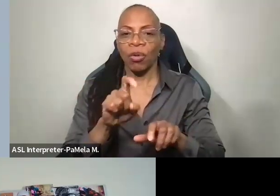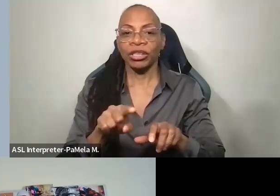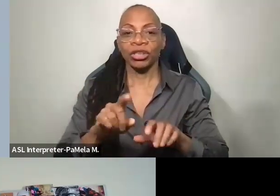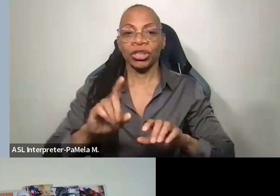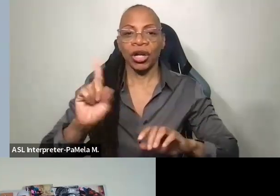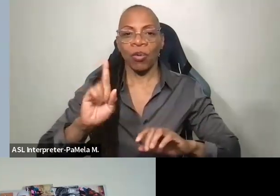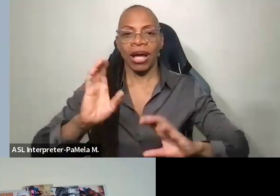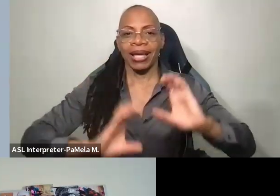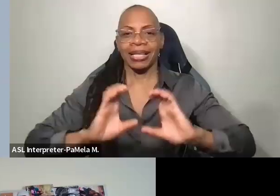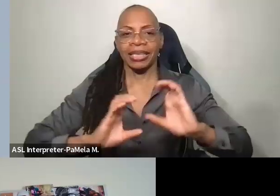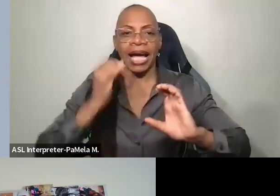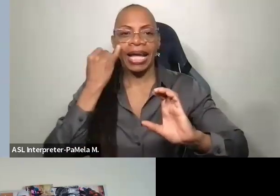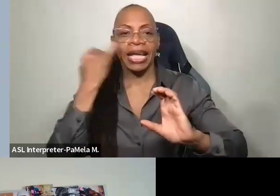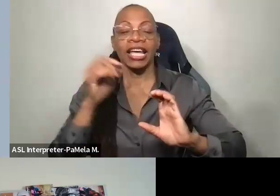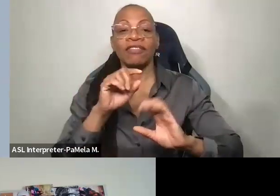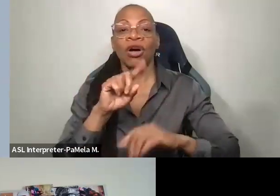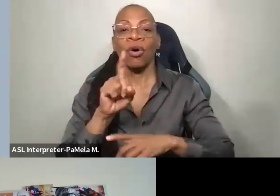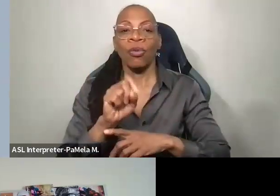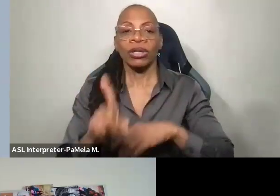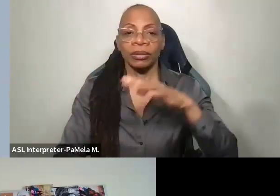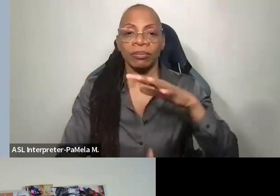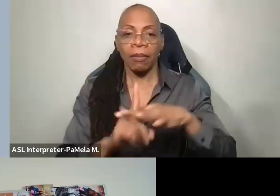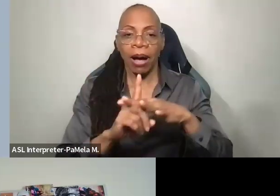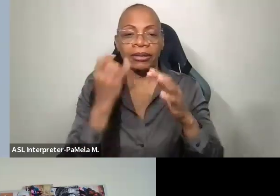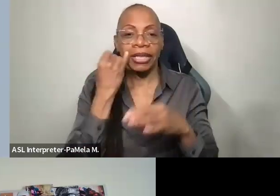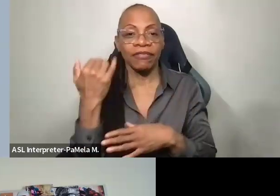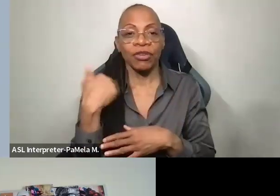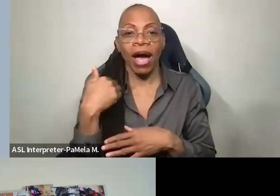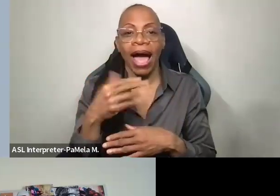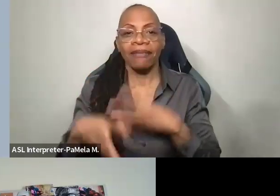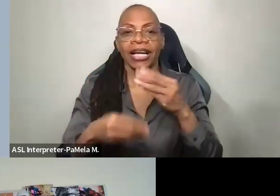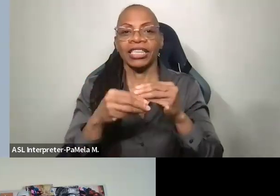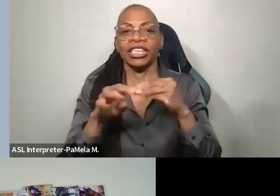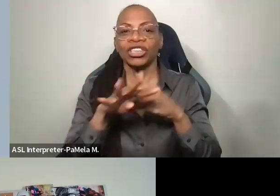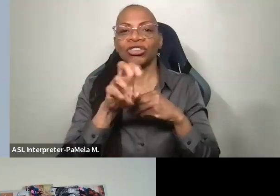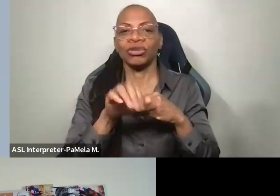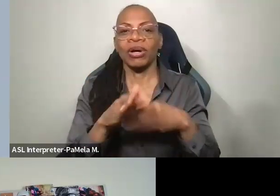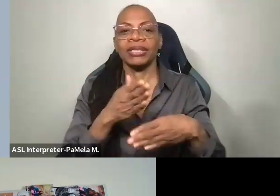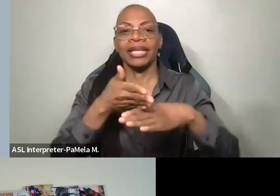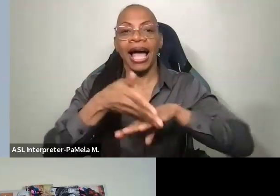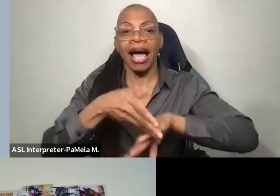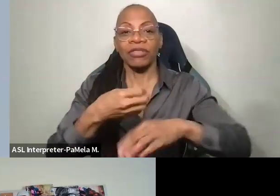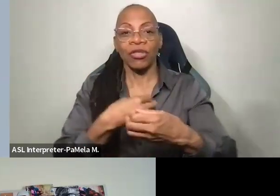If there are questions that come up, if you have additional questions after the office hours or really specific questions